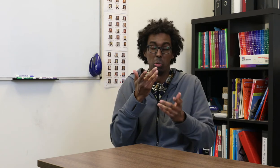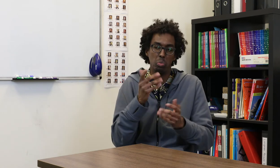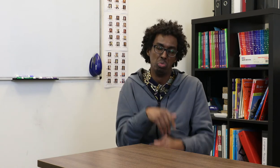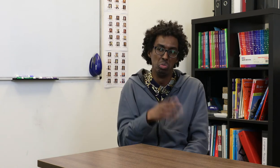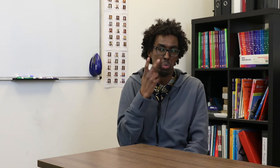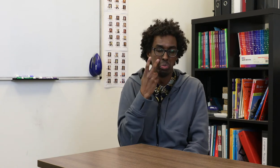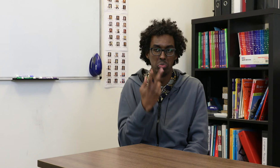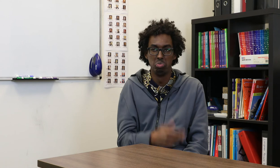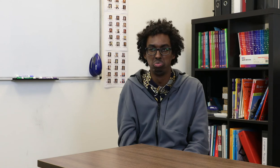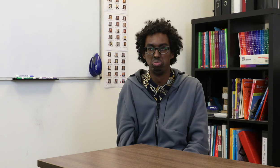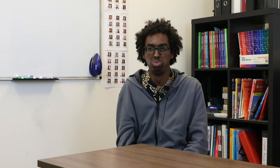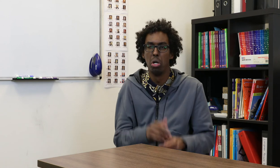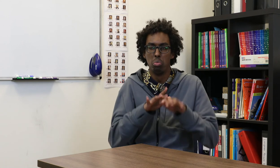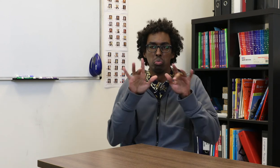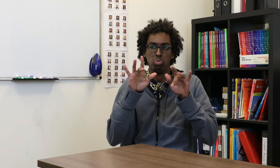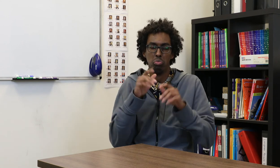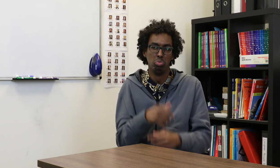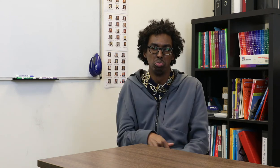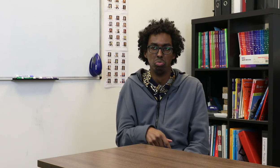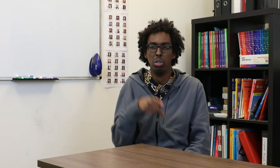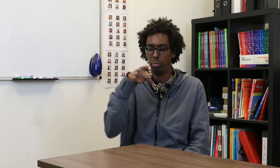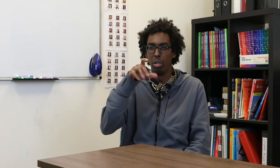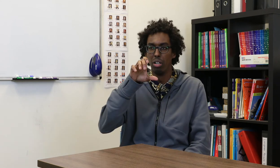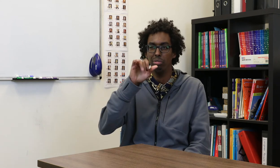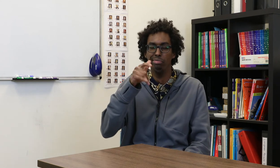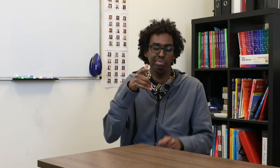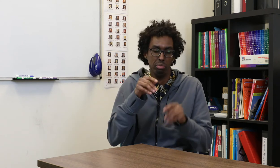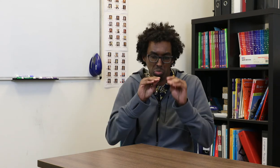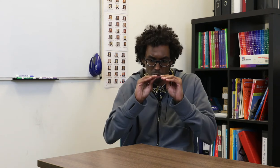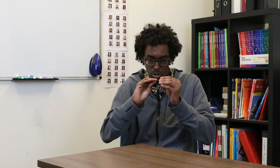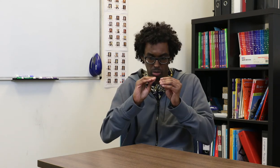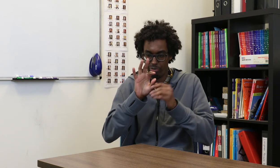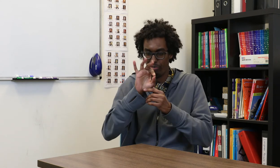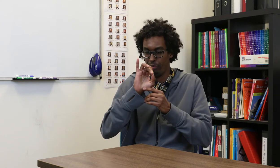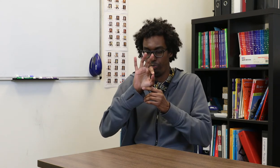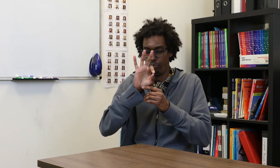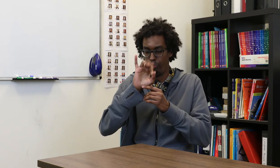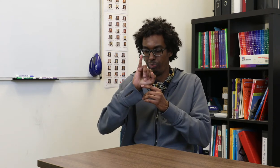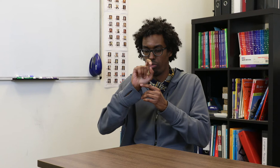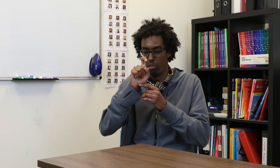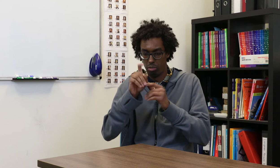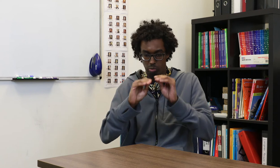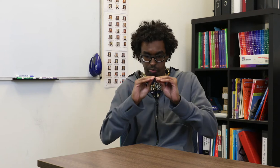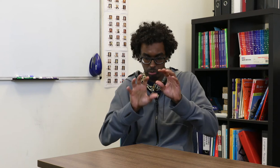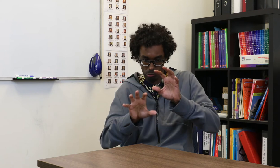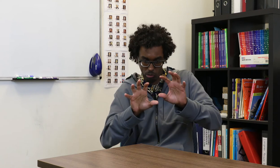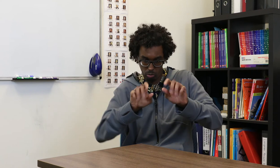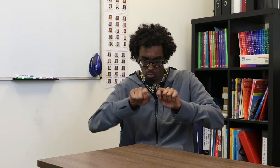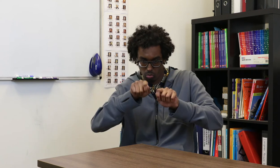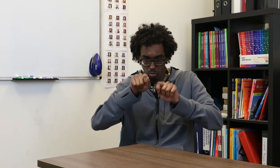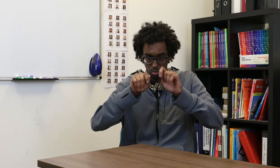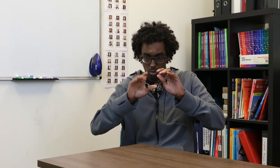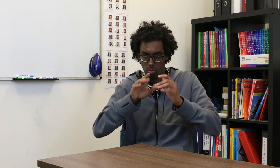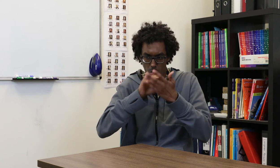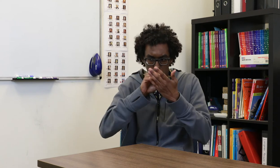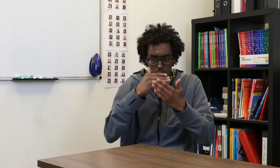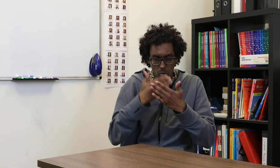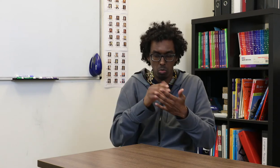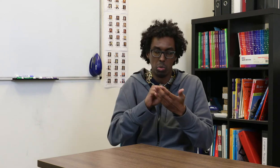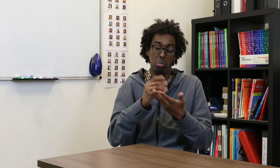We will see. Working on computers, PCs, fixing them and putting them together,. We will see.